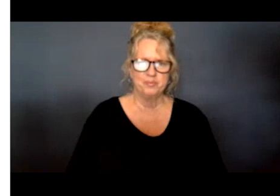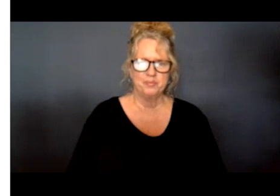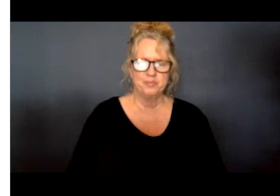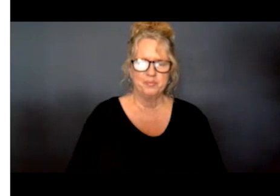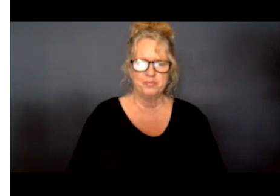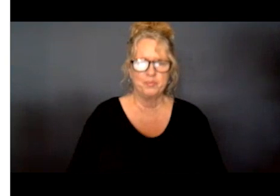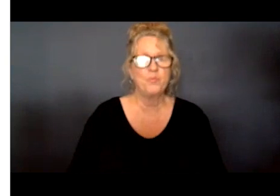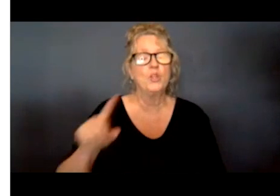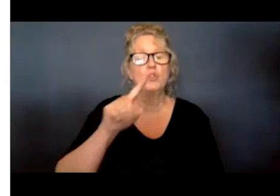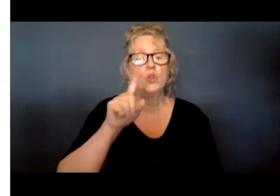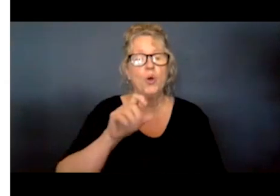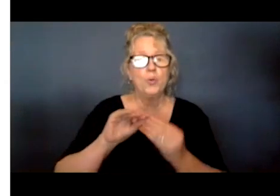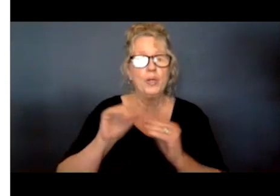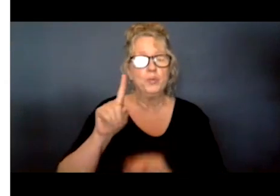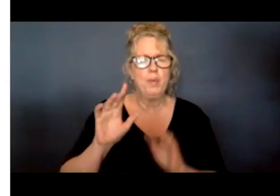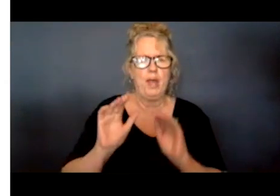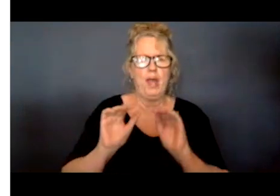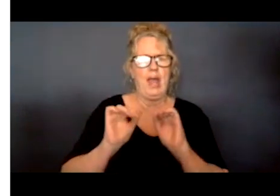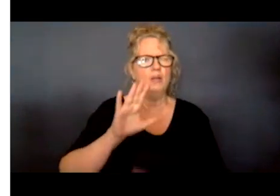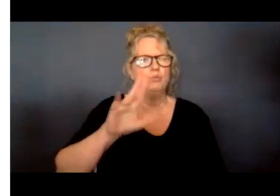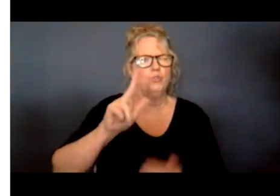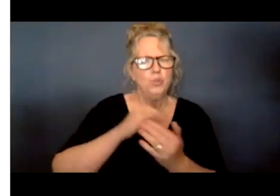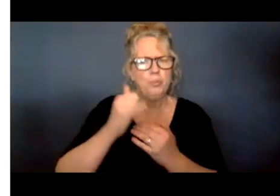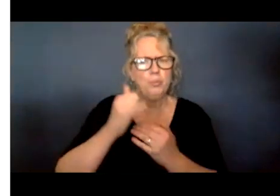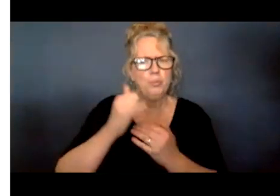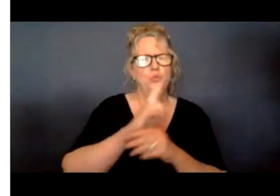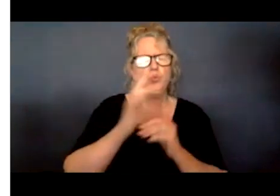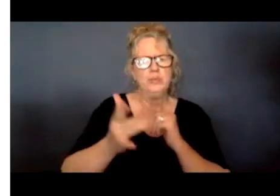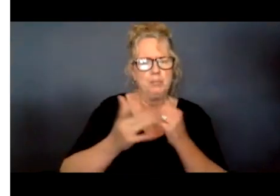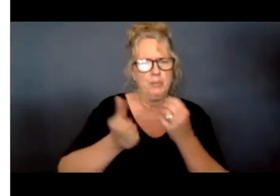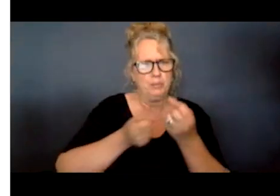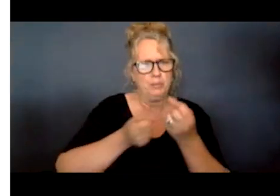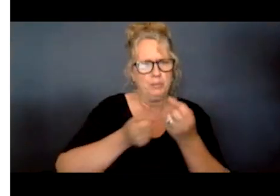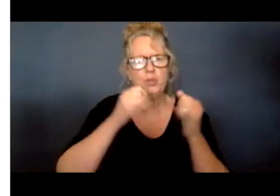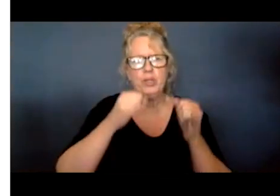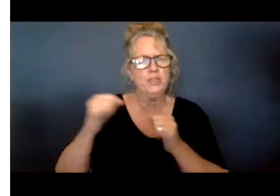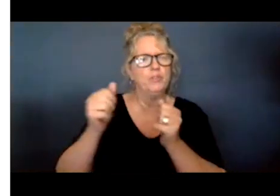Question 1: How does your project use technology to support individuals with disabilities in